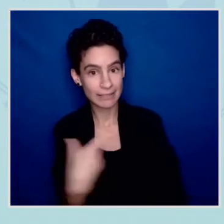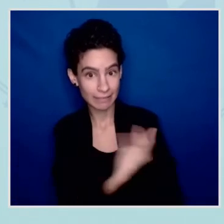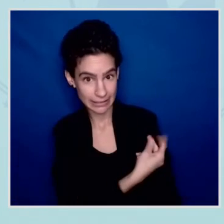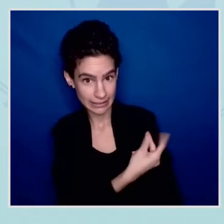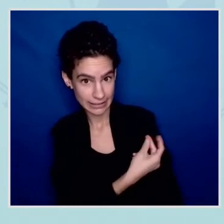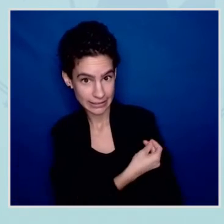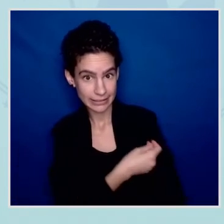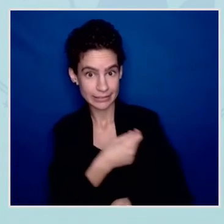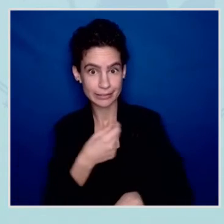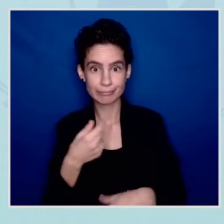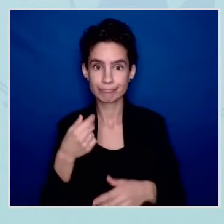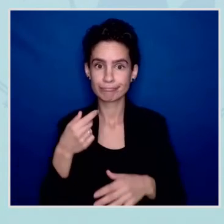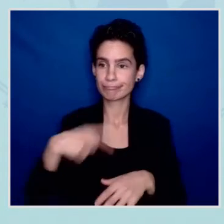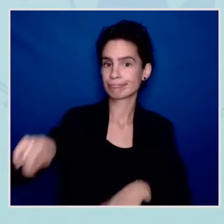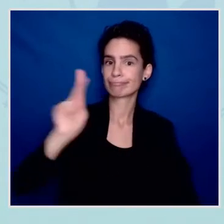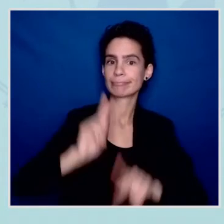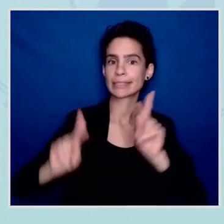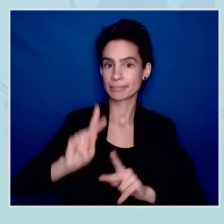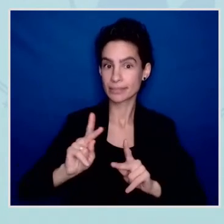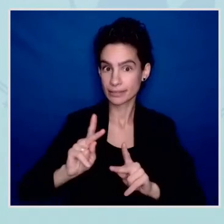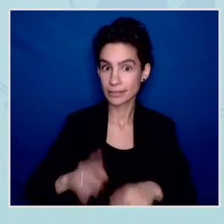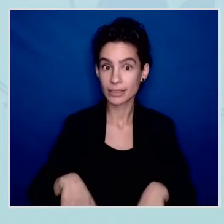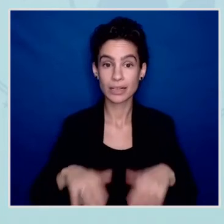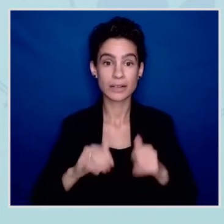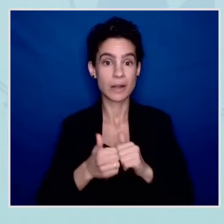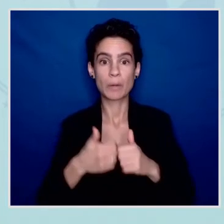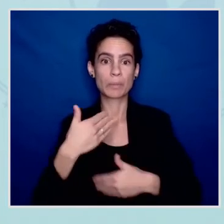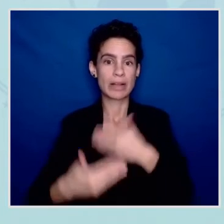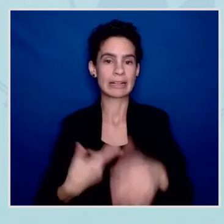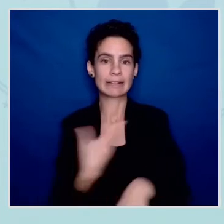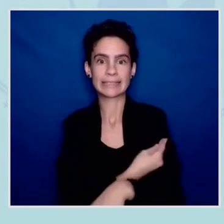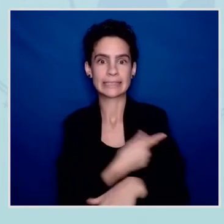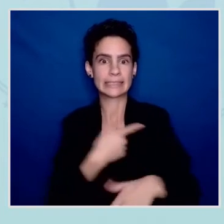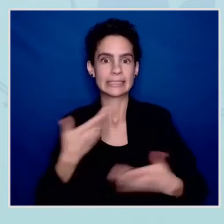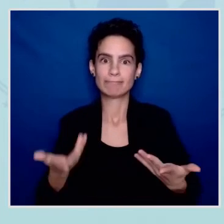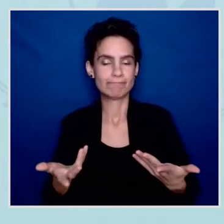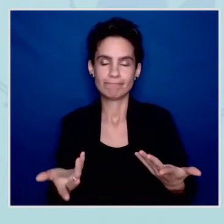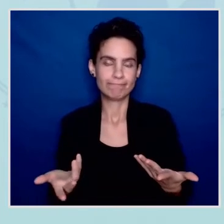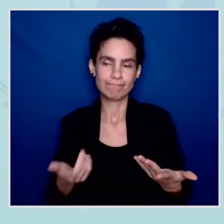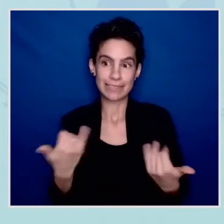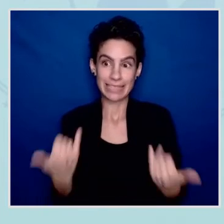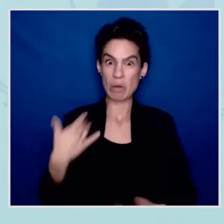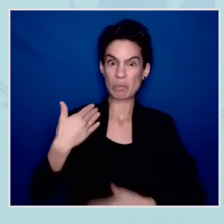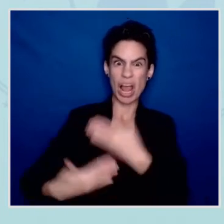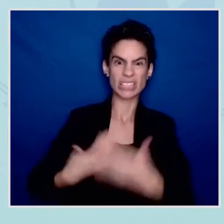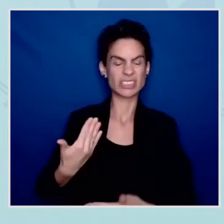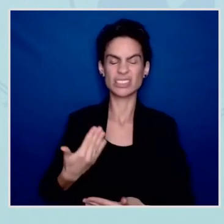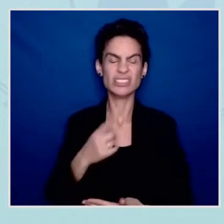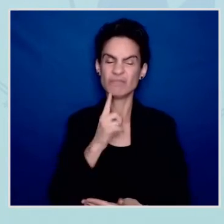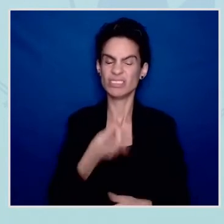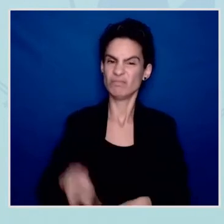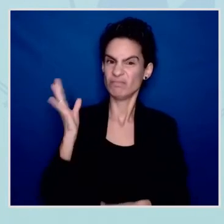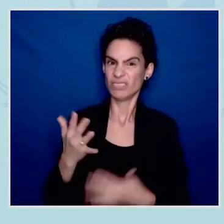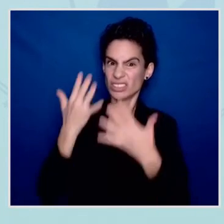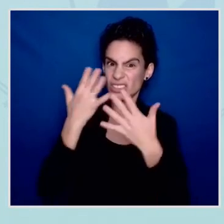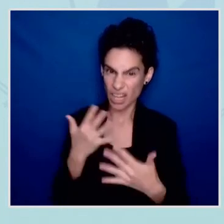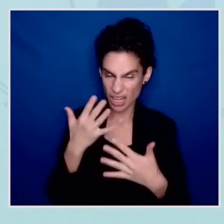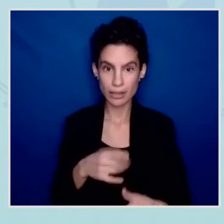ONE, THE VIRUS, GETTING IT UNDER CONTROL GETTING THE